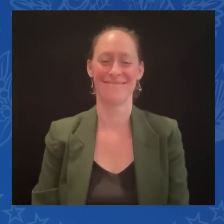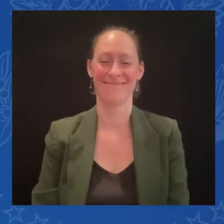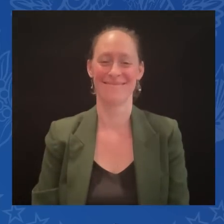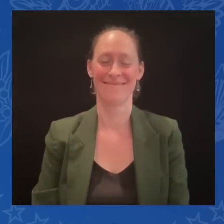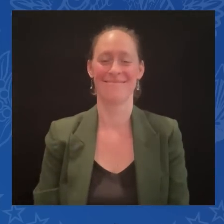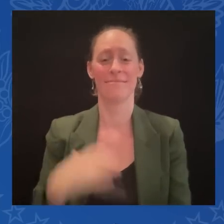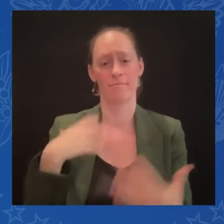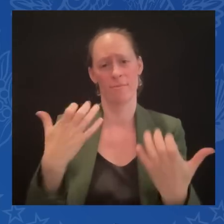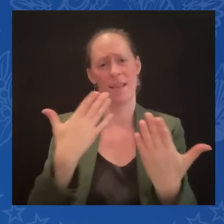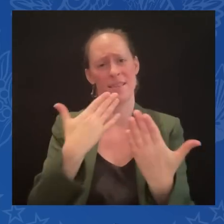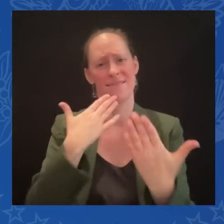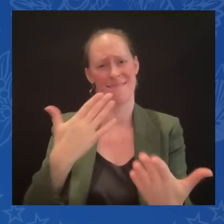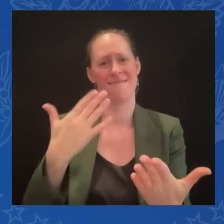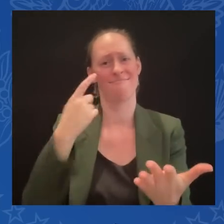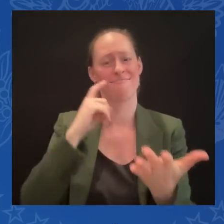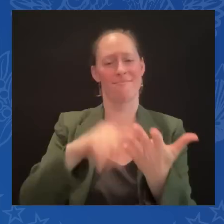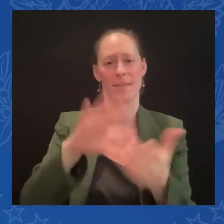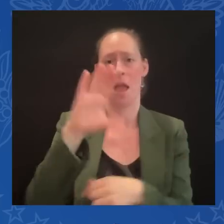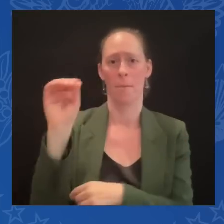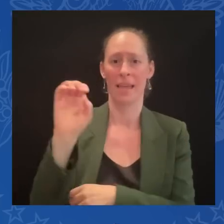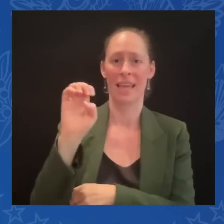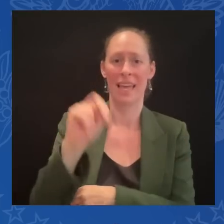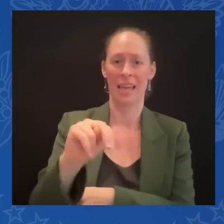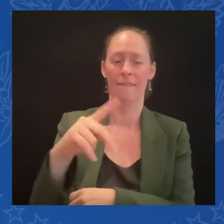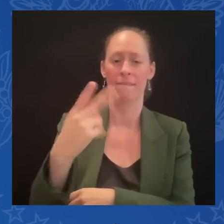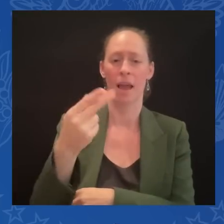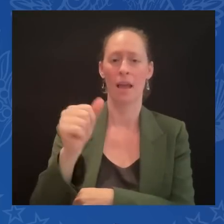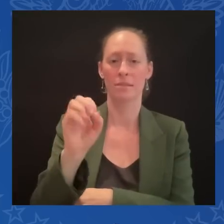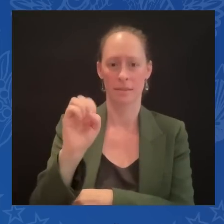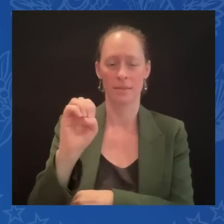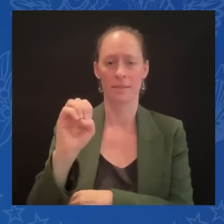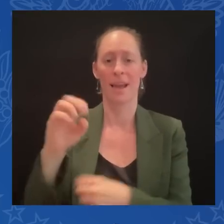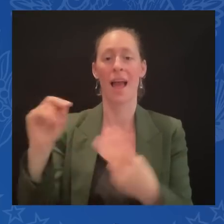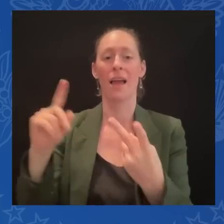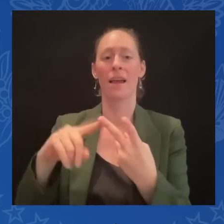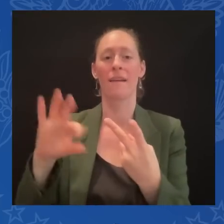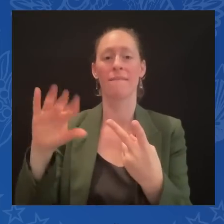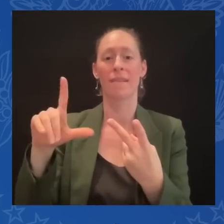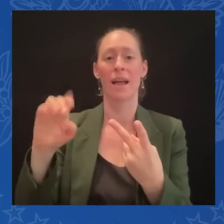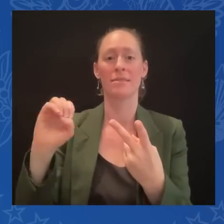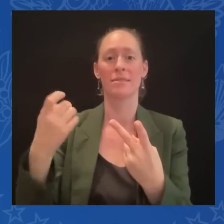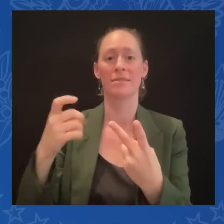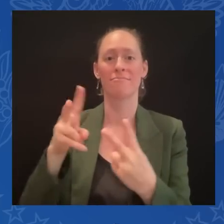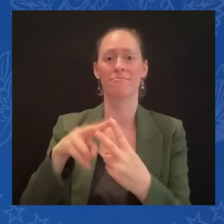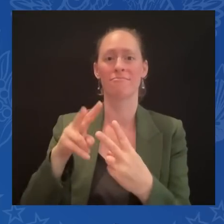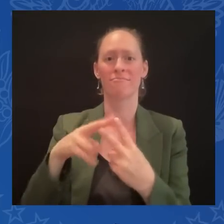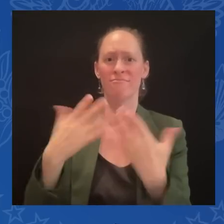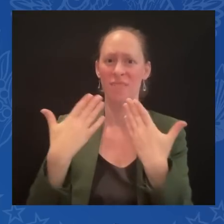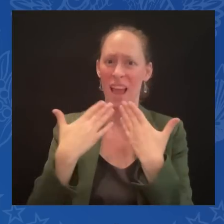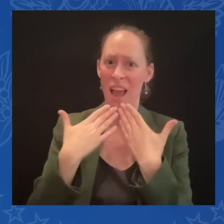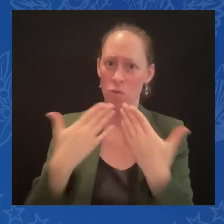what we're doing to invest in America -- and I mean invest in America, all of America; it's starting here South Carolina --